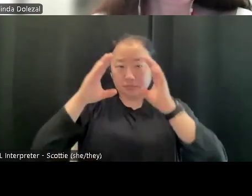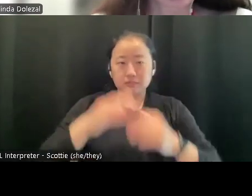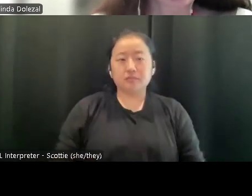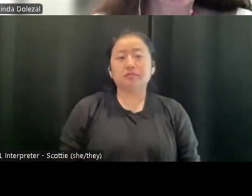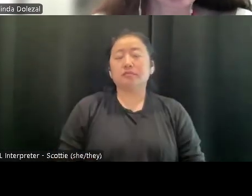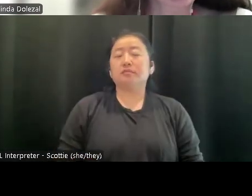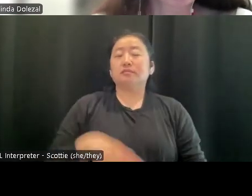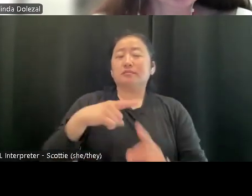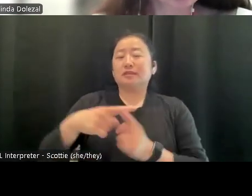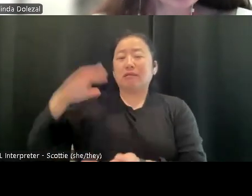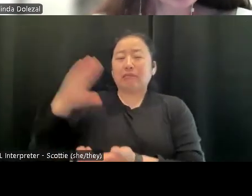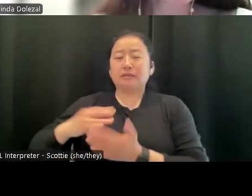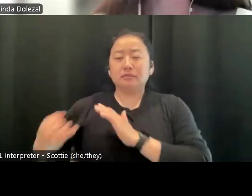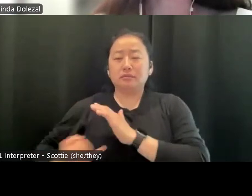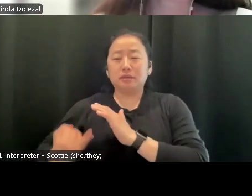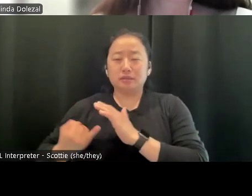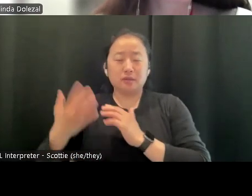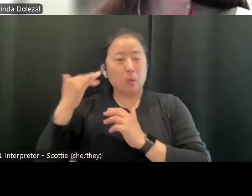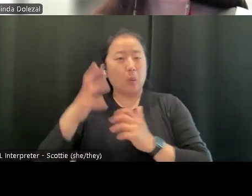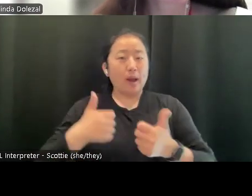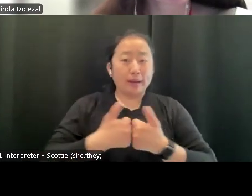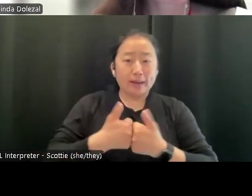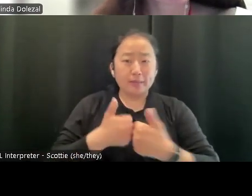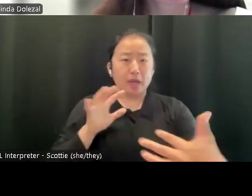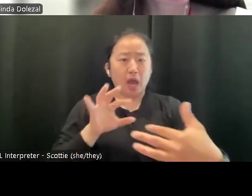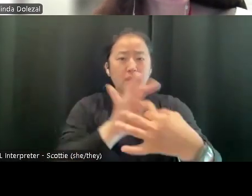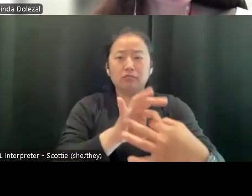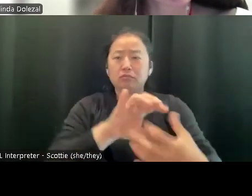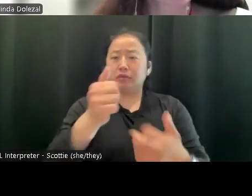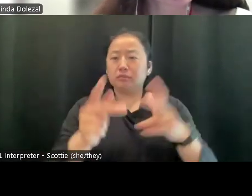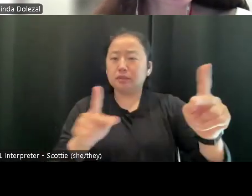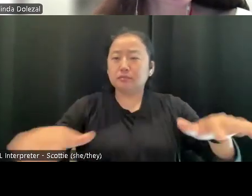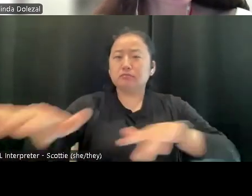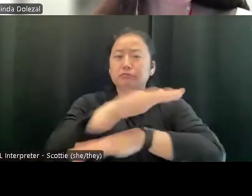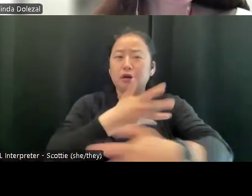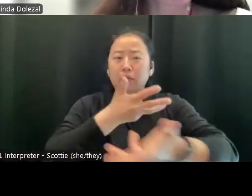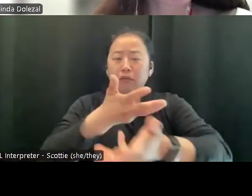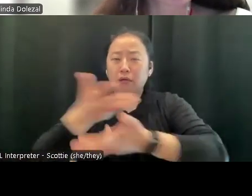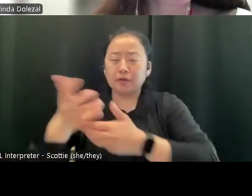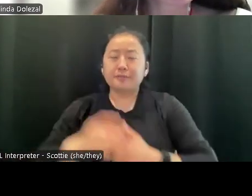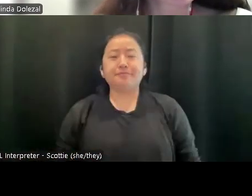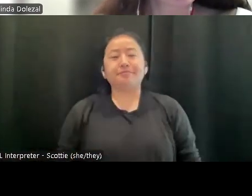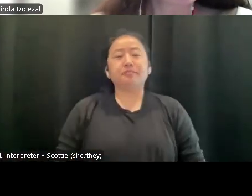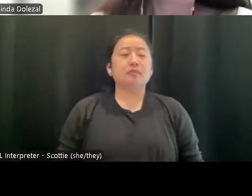interaction and connection. Adaptive gaming works by using specialized controllers, interfaces that cater to different abilities.